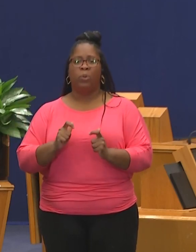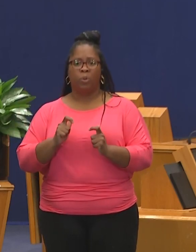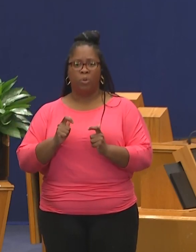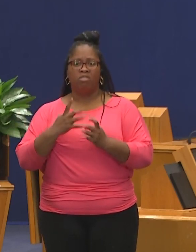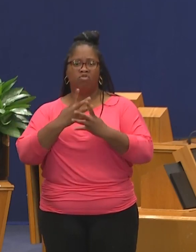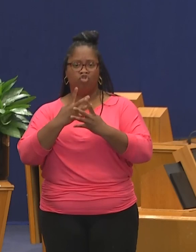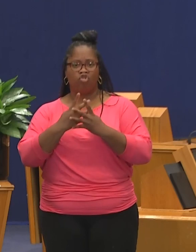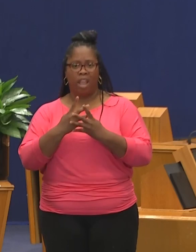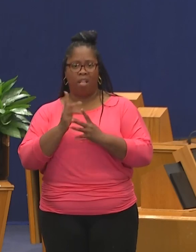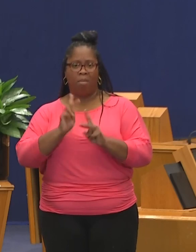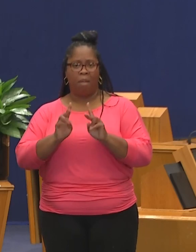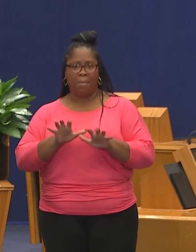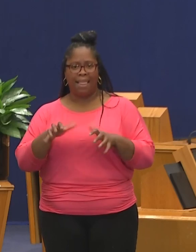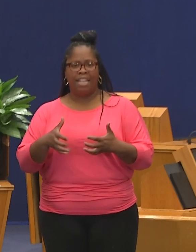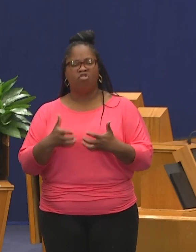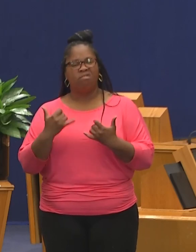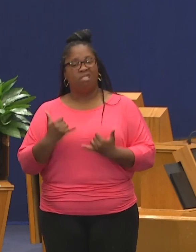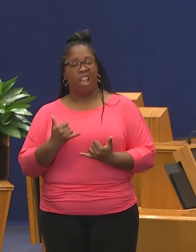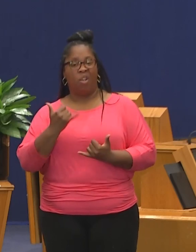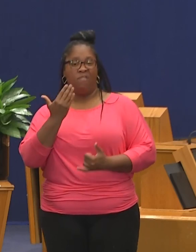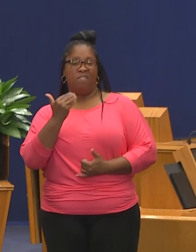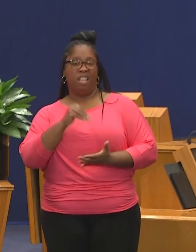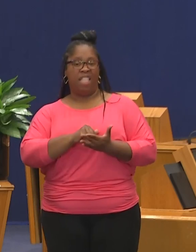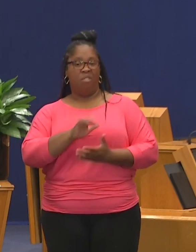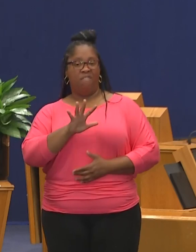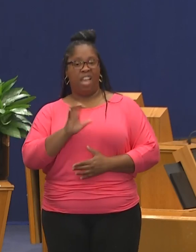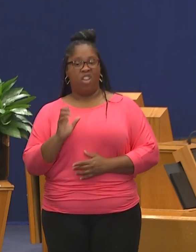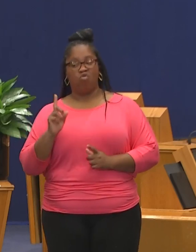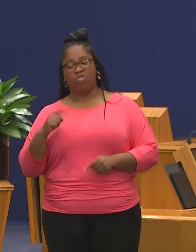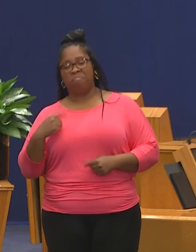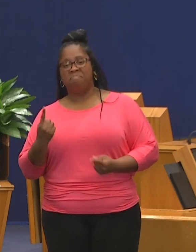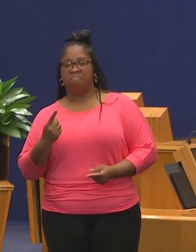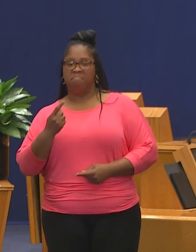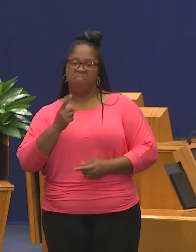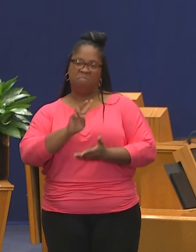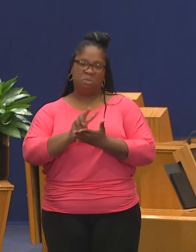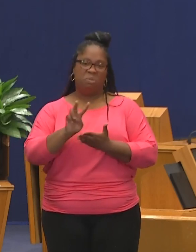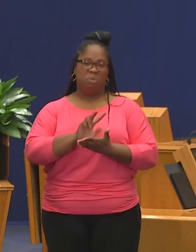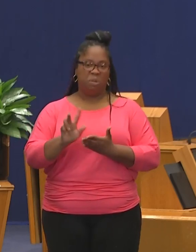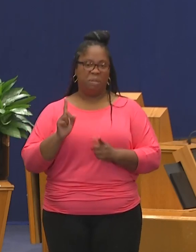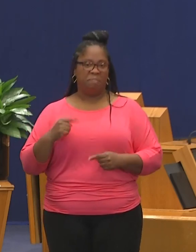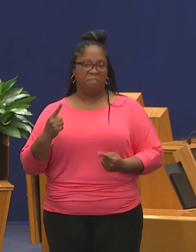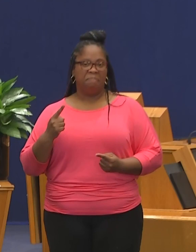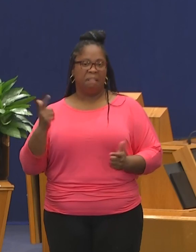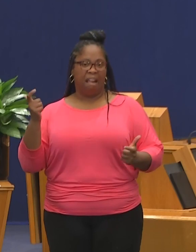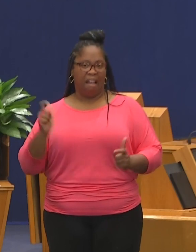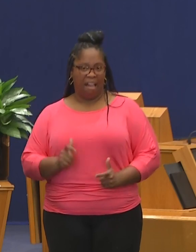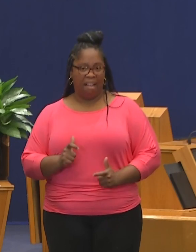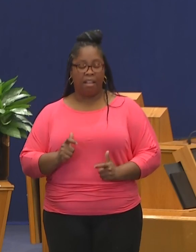THE JAIL POPULATION, WHICH IS CURRENTLY DOWN TO ABOUT 15,500 OVER THE COURSE OF THE PAST